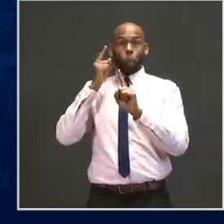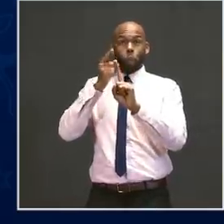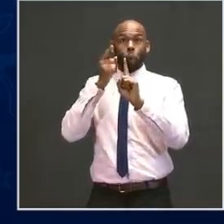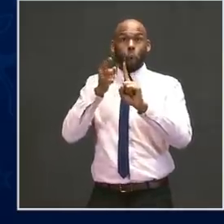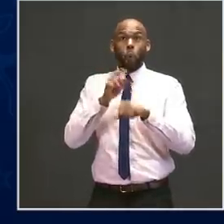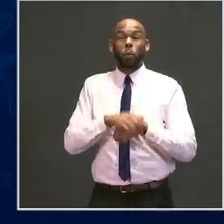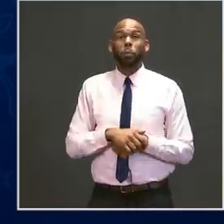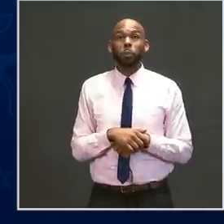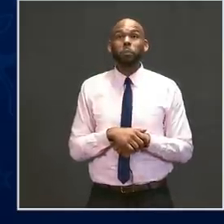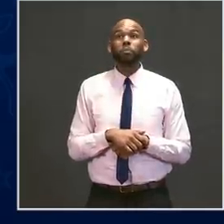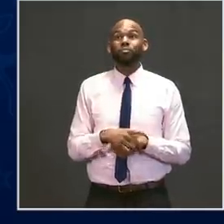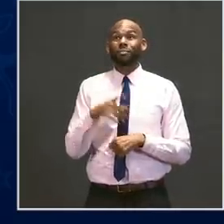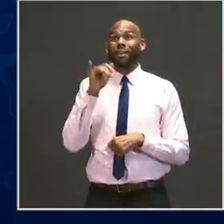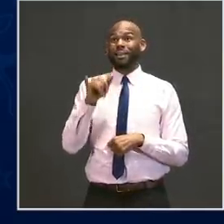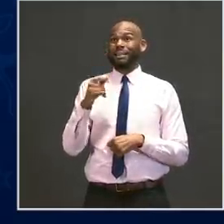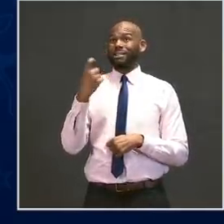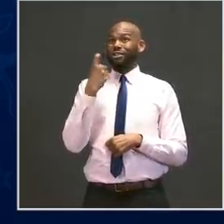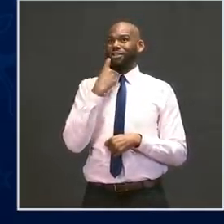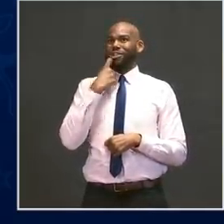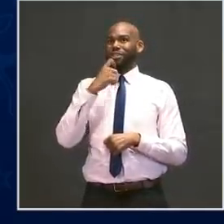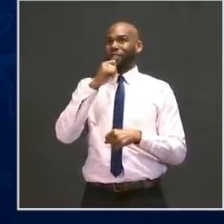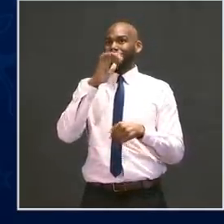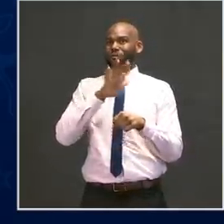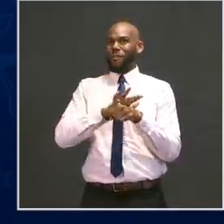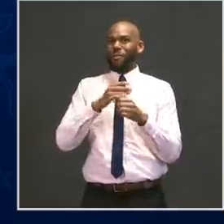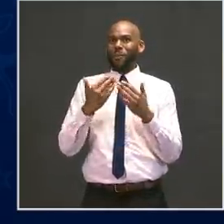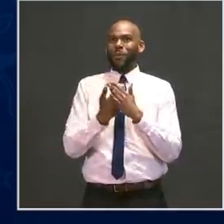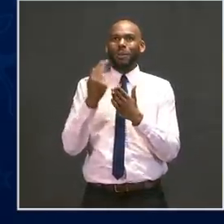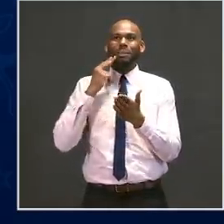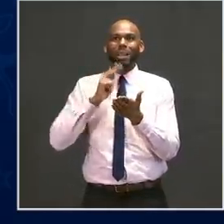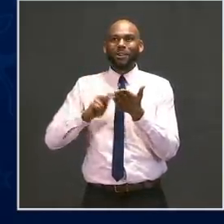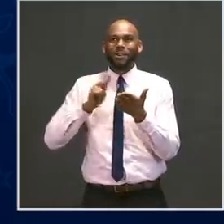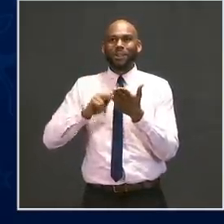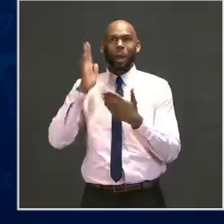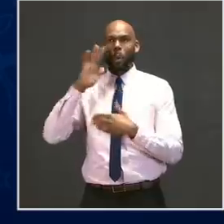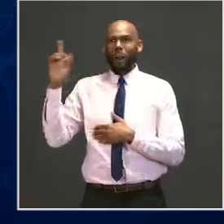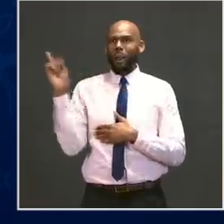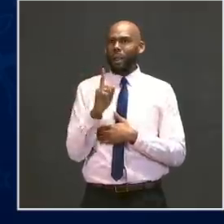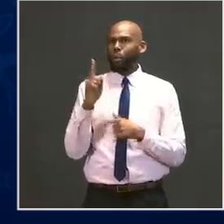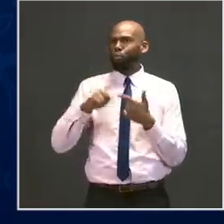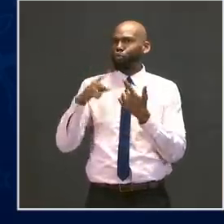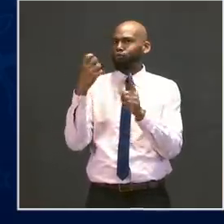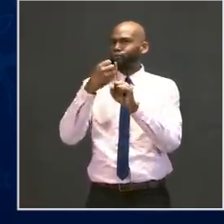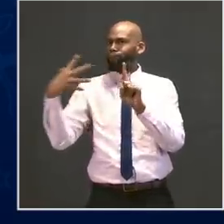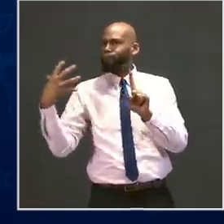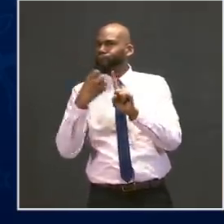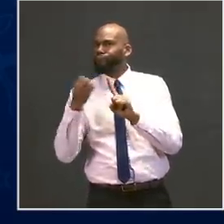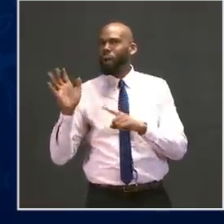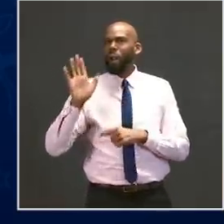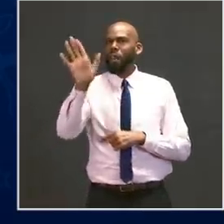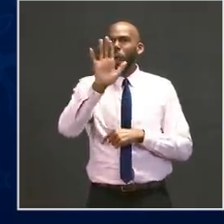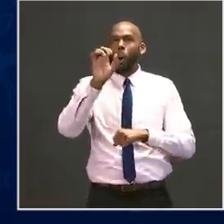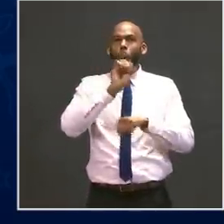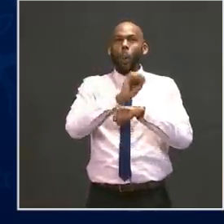now that he's confirmed, come here to the briefing room and certainly talk about the work that they're doing -- the important work that they're doing. But it's a 100-day update,